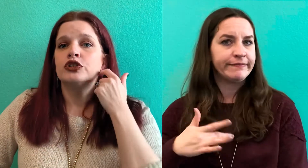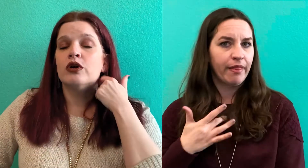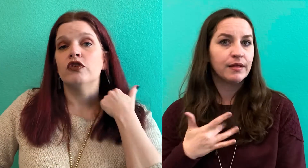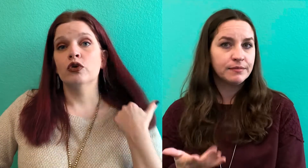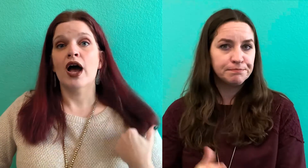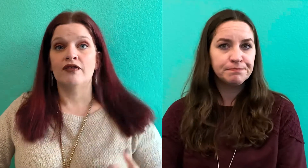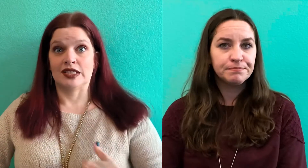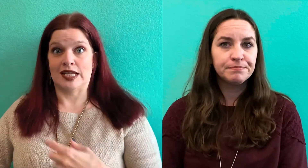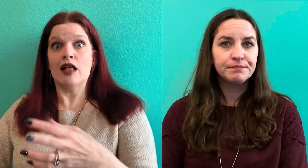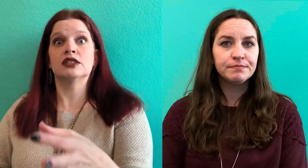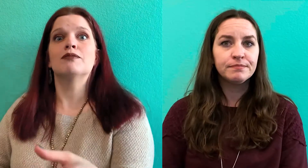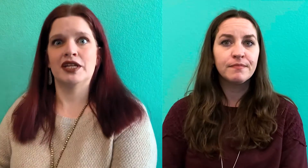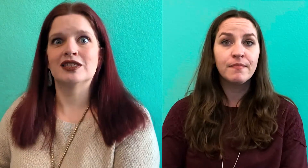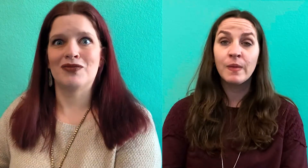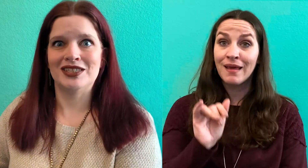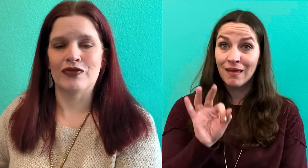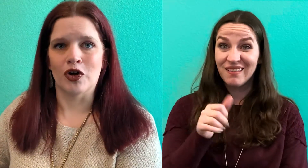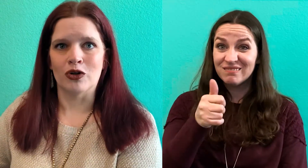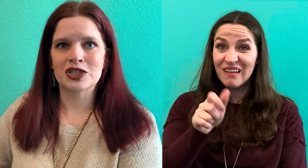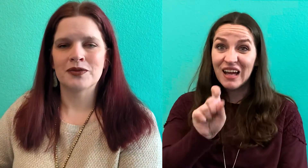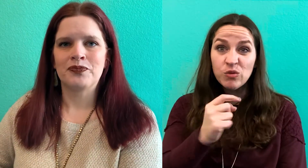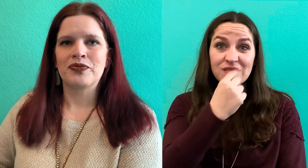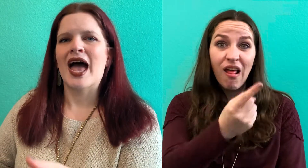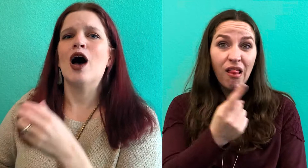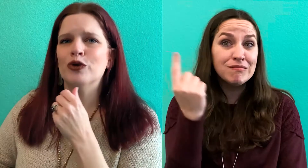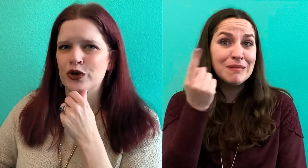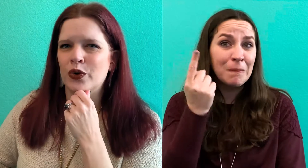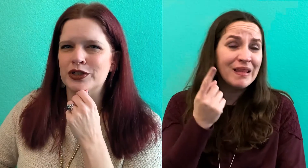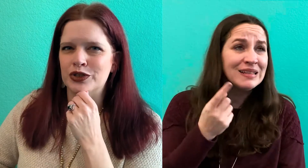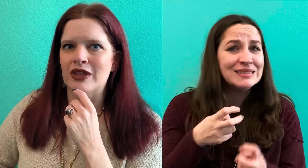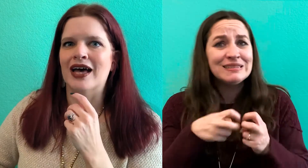So if you have to tell somebody something difficult, how are you going to do that?